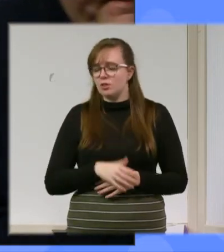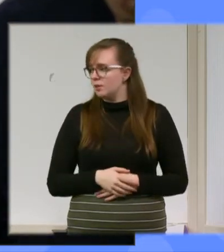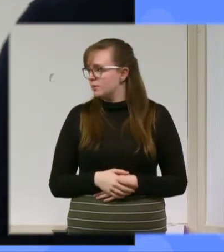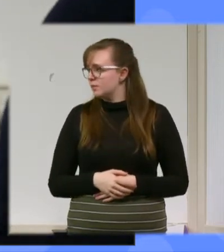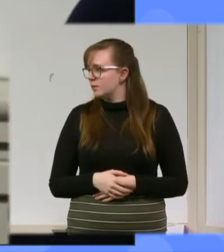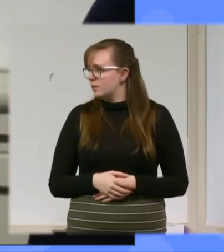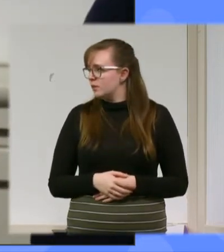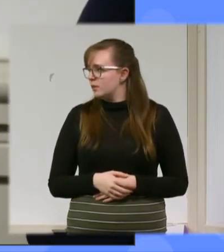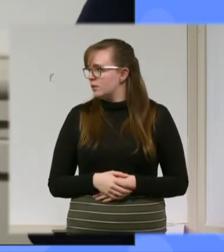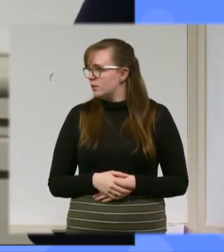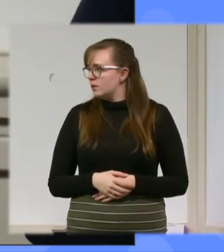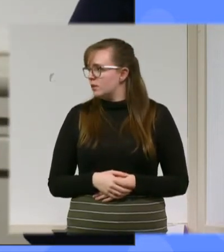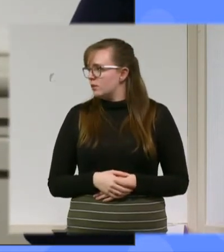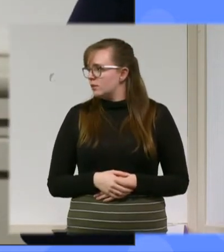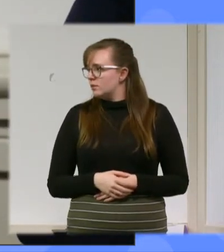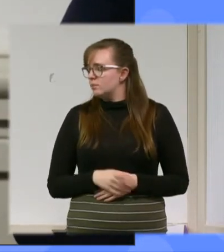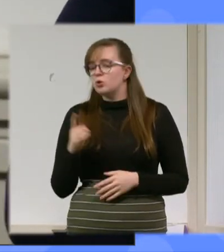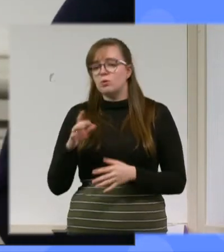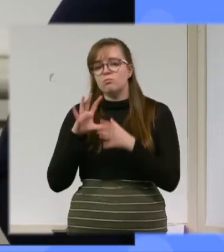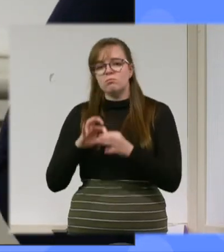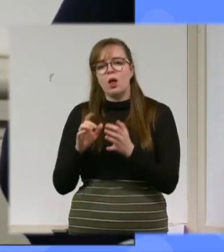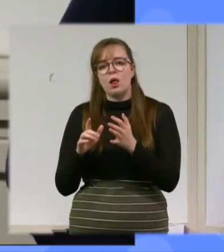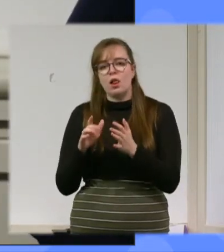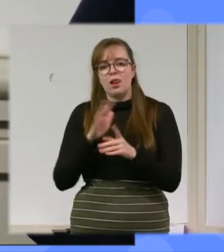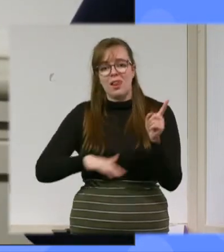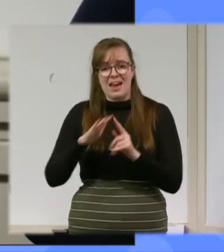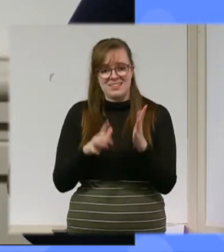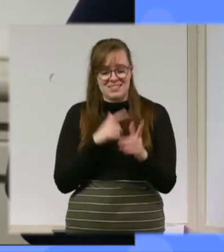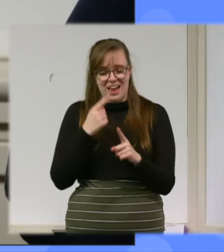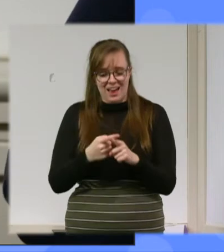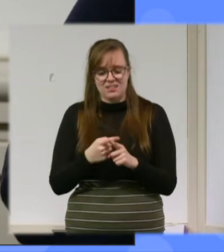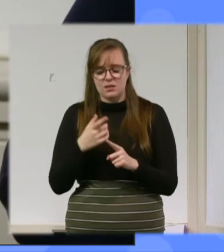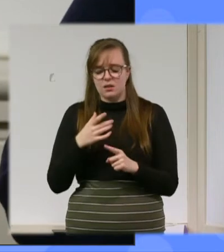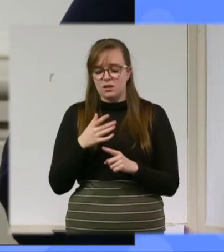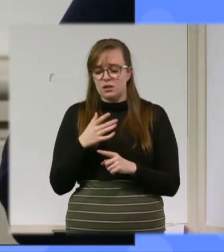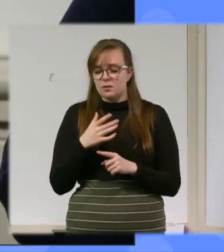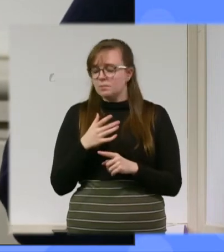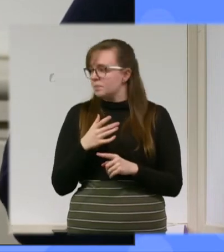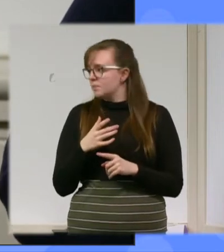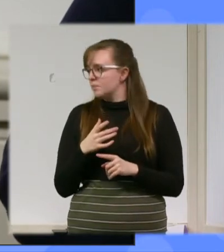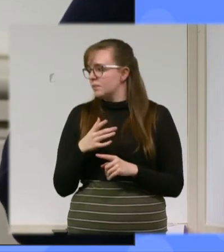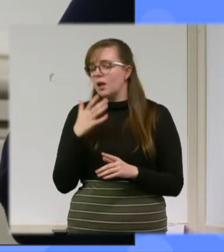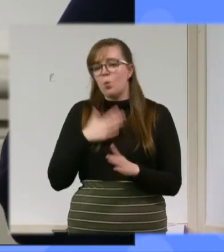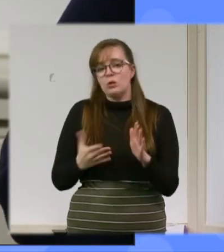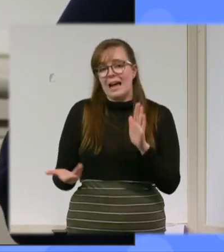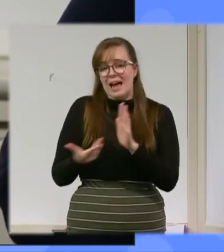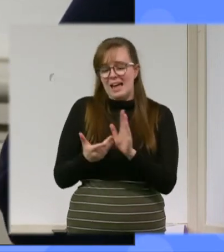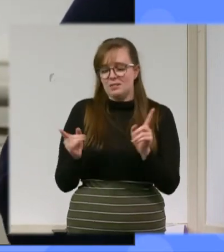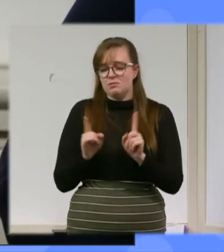the question in relation to land tax all I would like to add to that as a broader